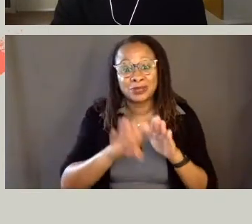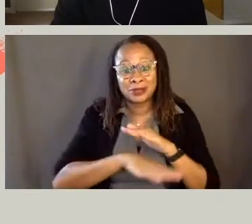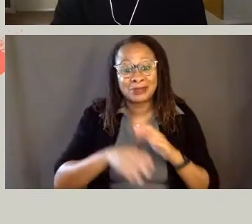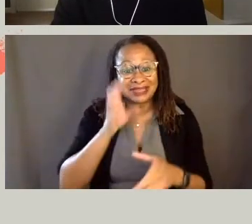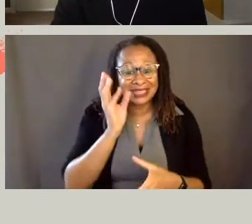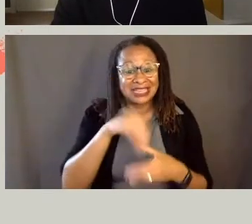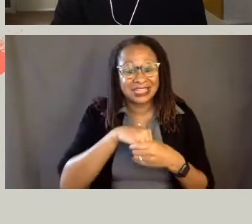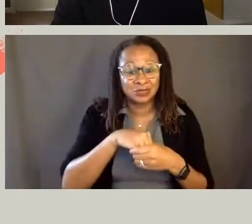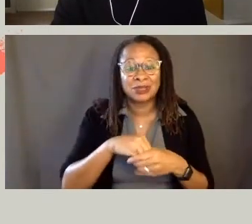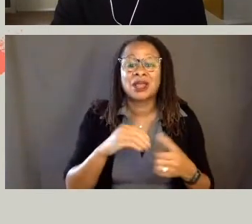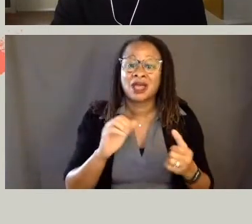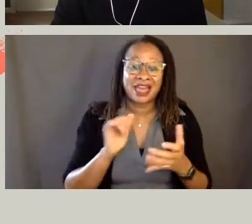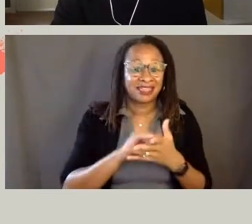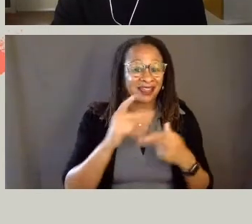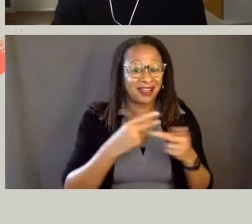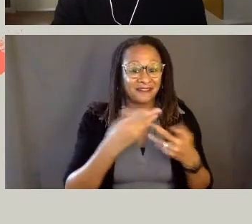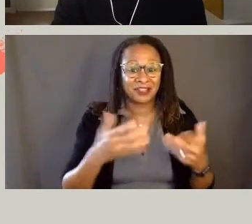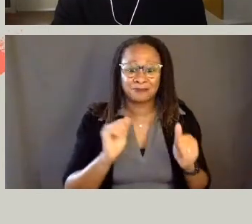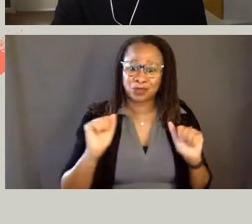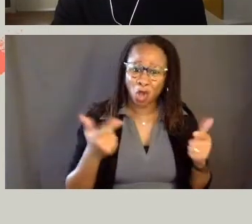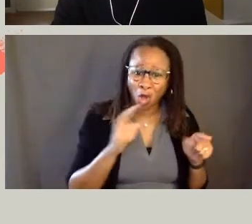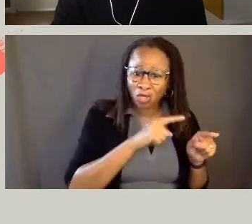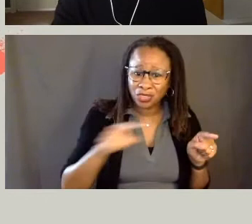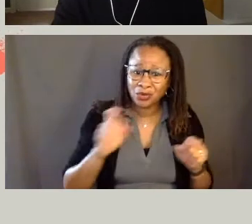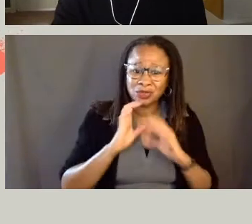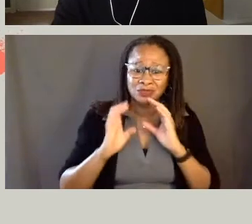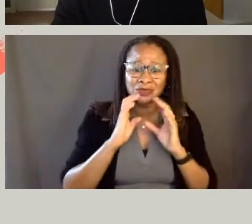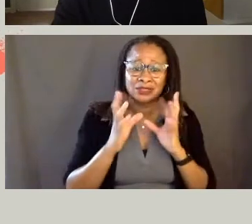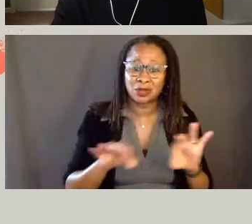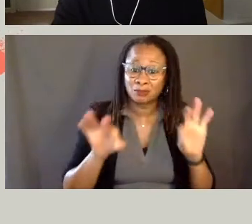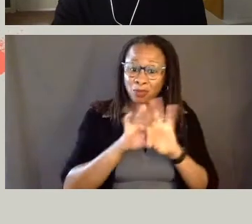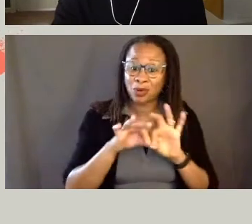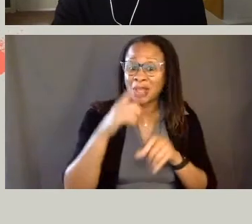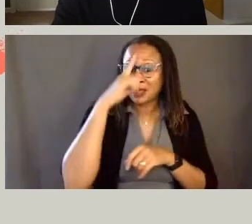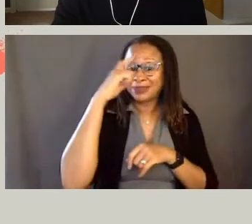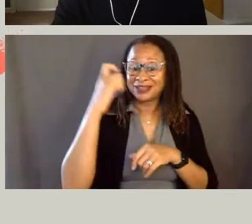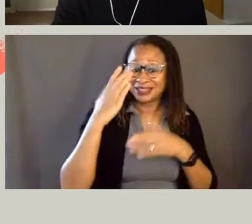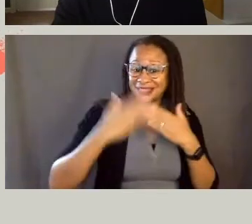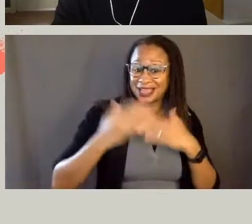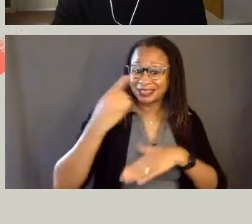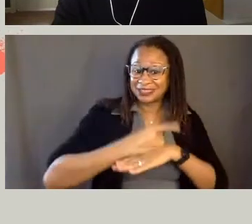So I think all those conversations are so important because at the end of the day, public media is funded by us, you know.